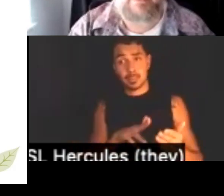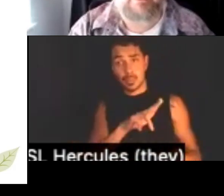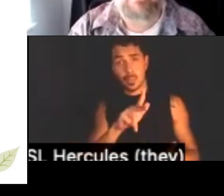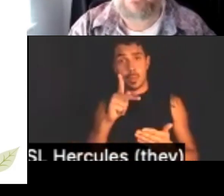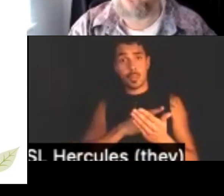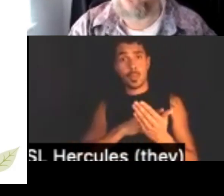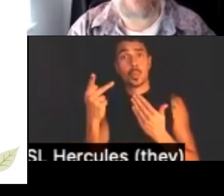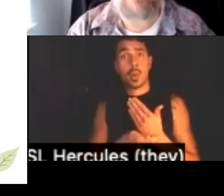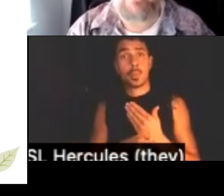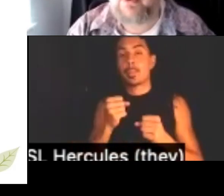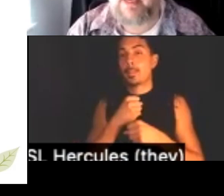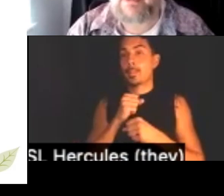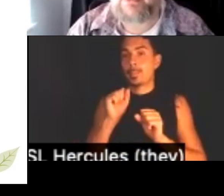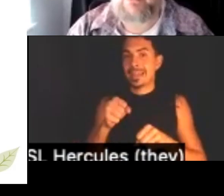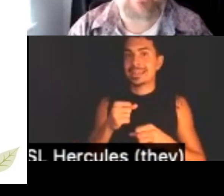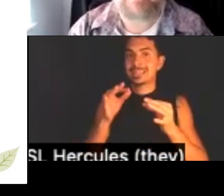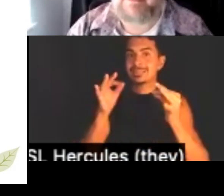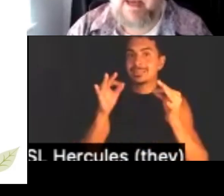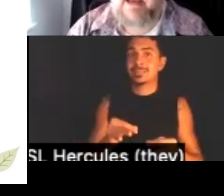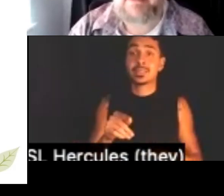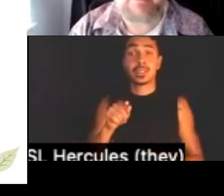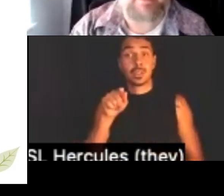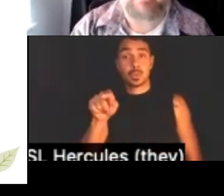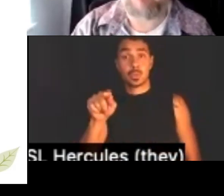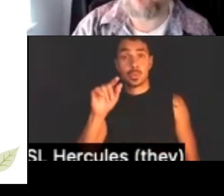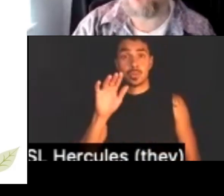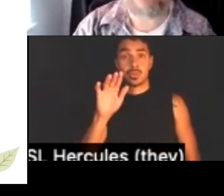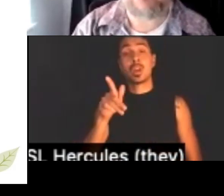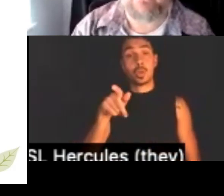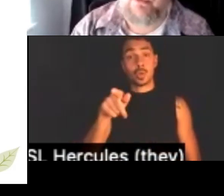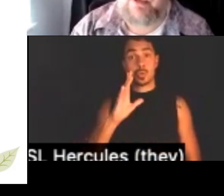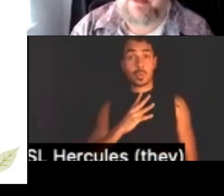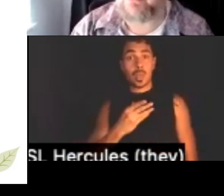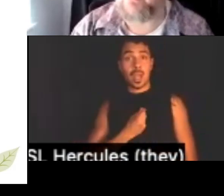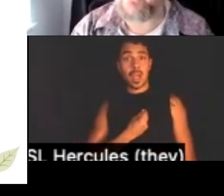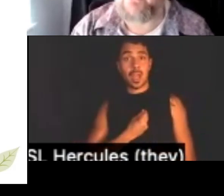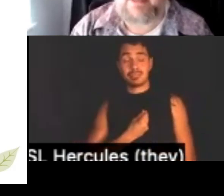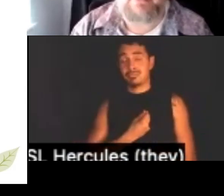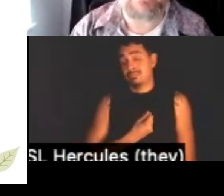like what gender you get to present as and who you get to room with in terms of gender.